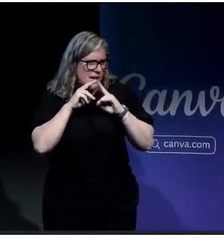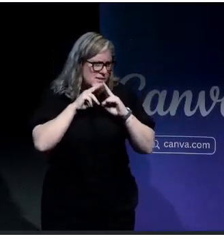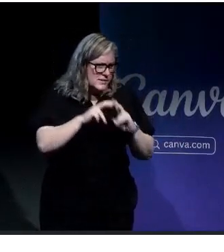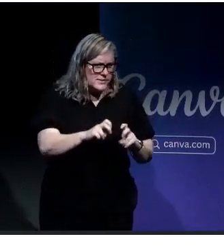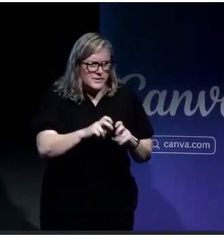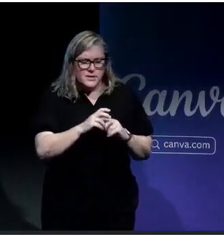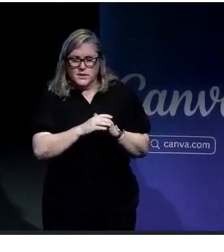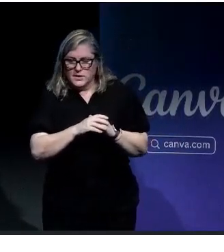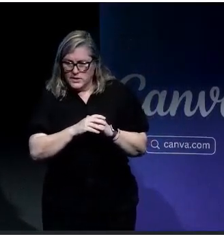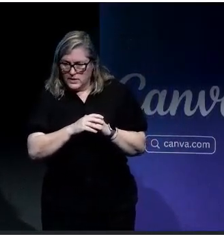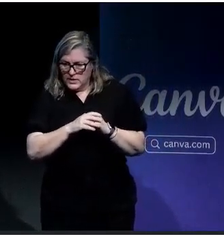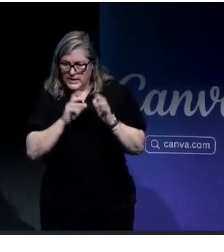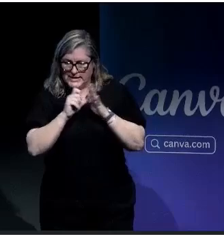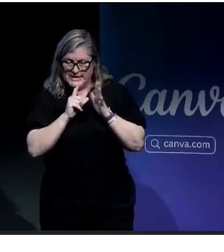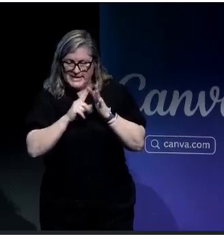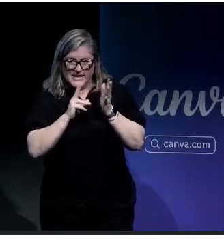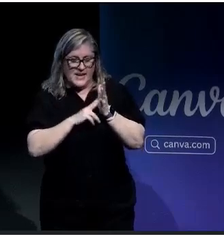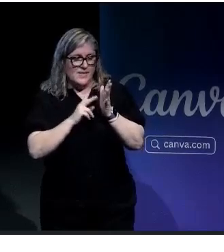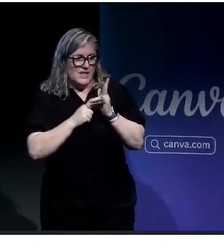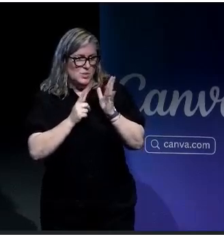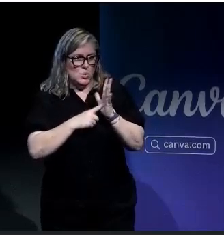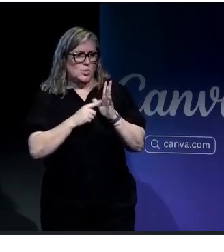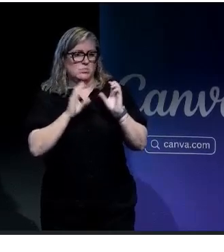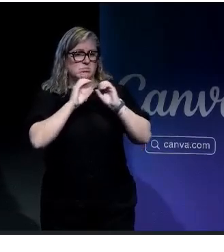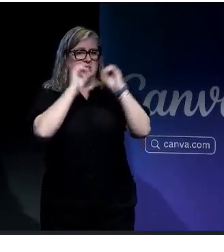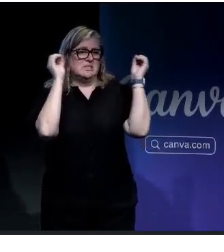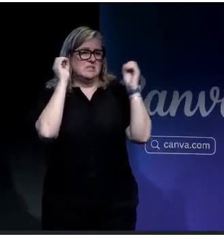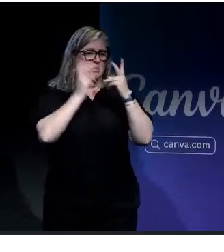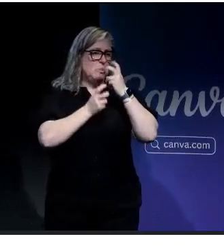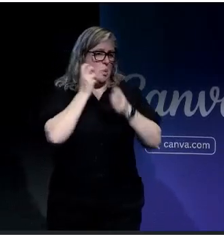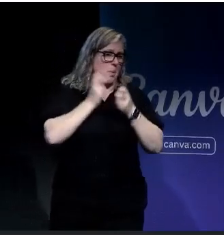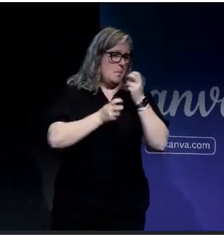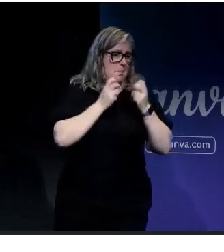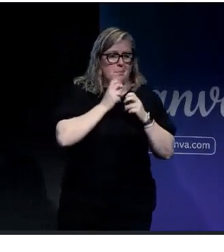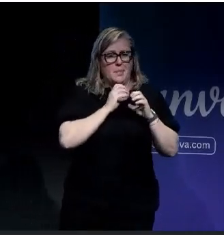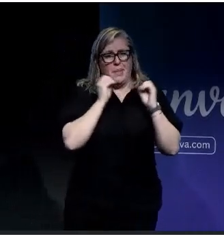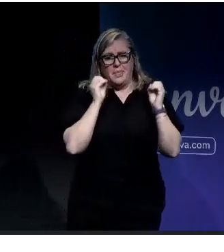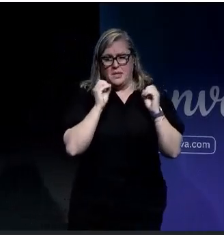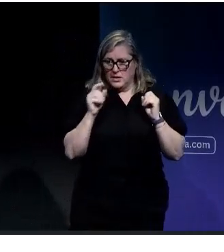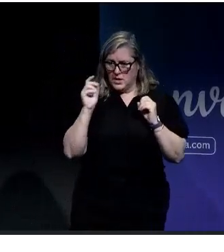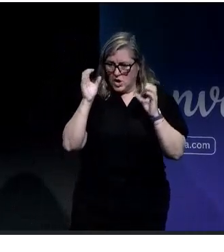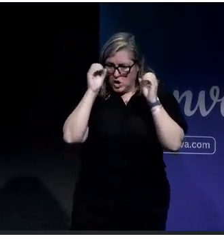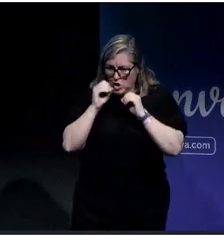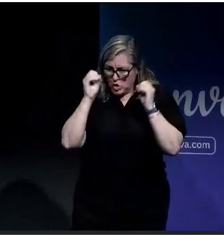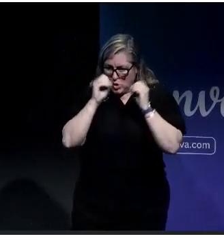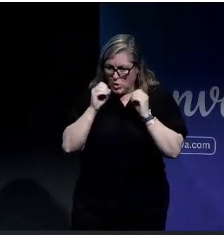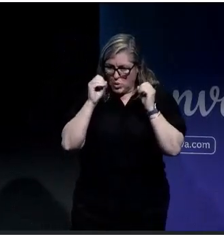AXE DevTools just showing zero issues for this test. Uh, Google Lighthouse takes a bit of a different approach, gives you